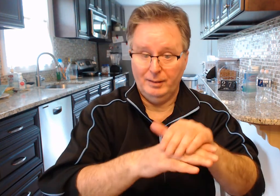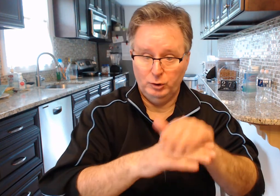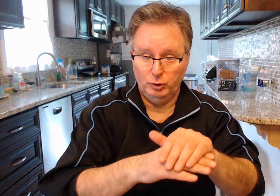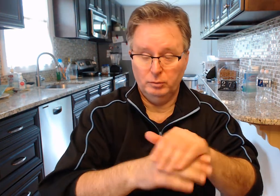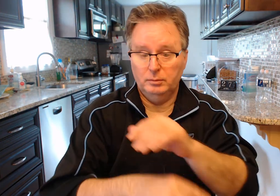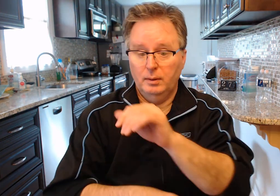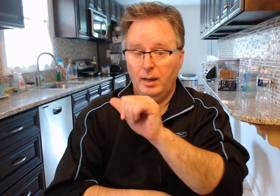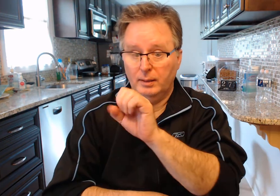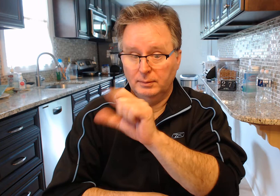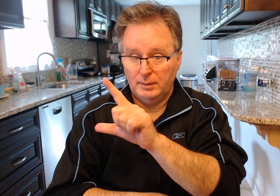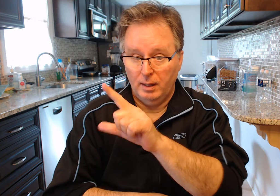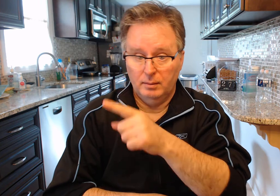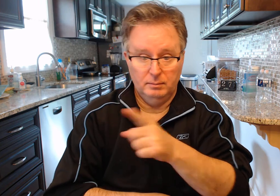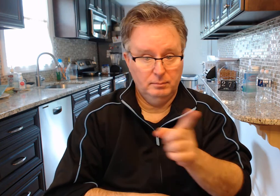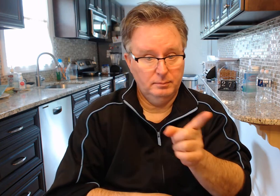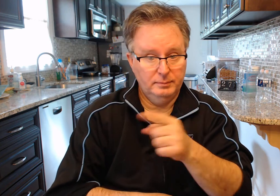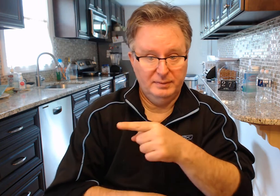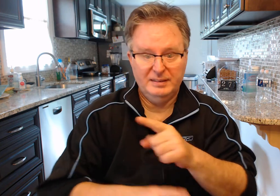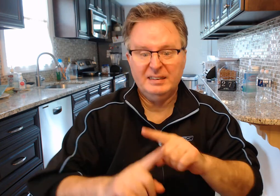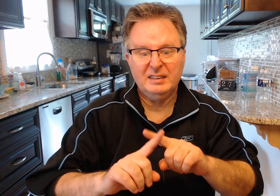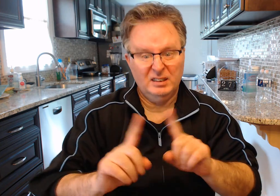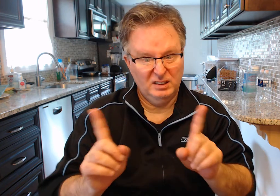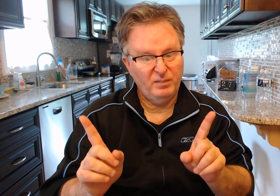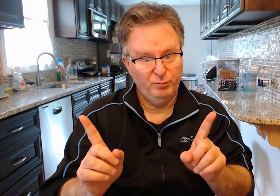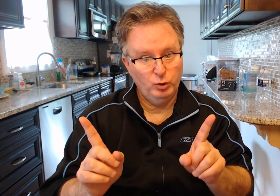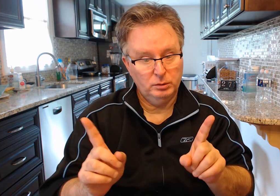English and ASL are different.